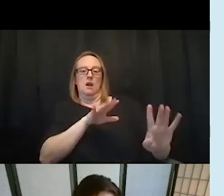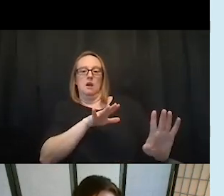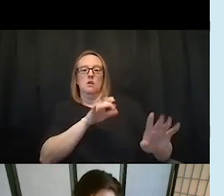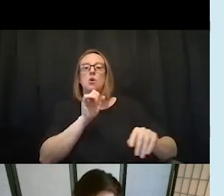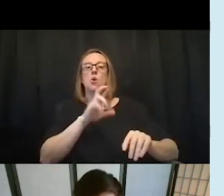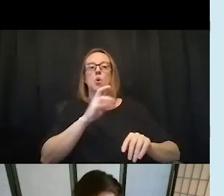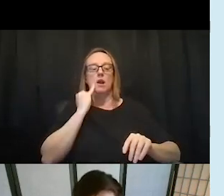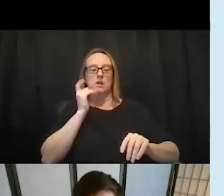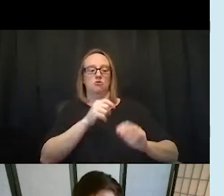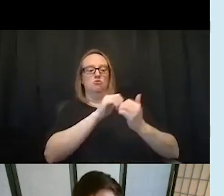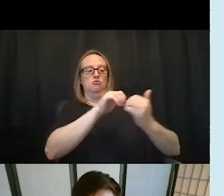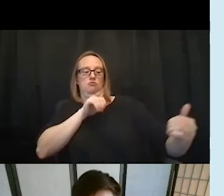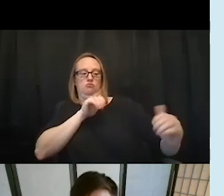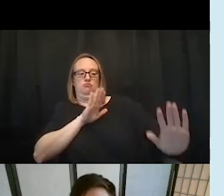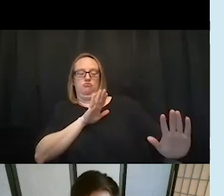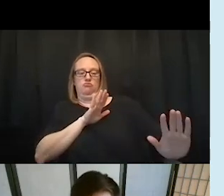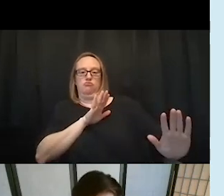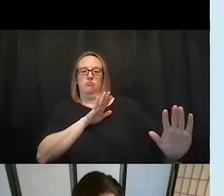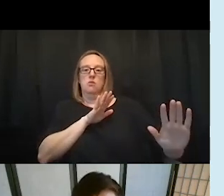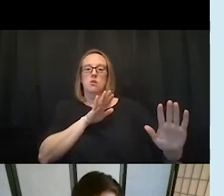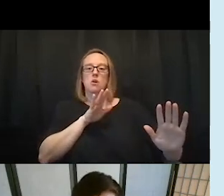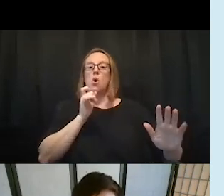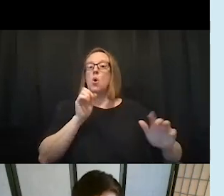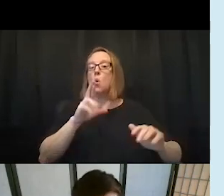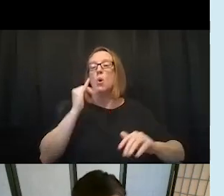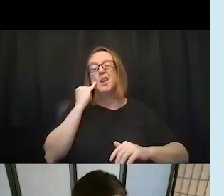unnecessary- when we actually just need to feel whatever it is that we're feeling.